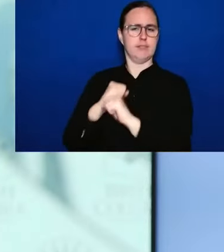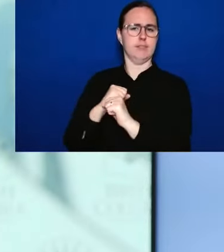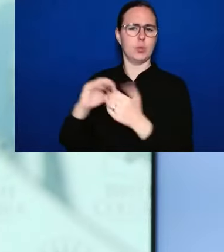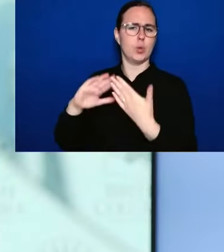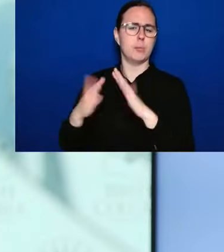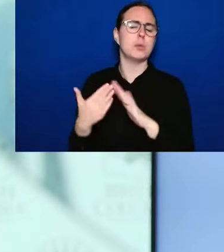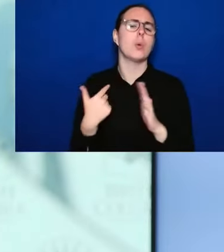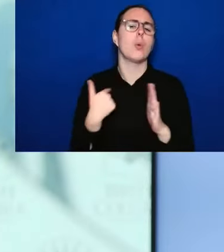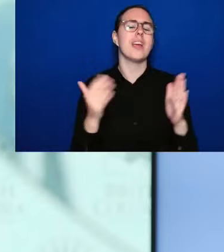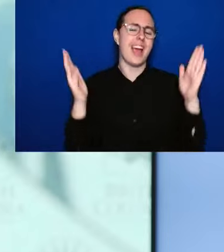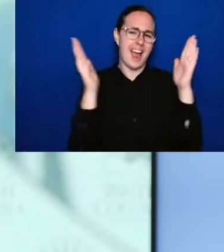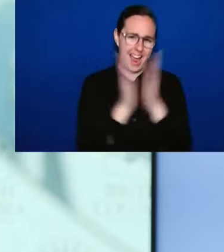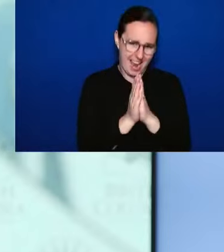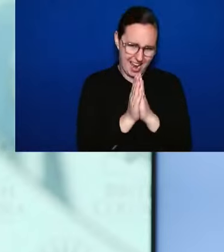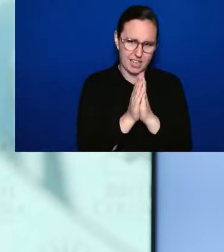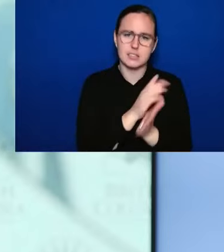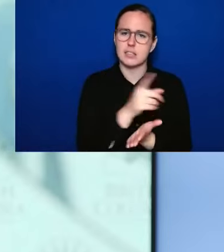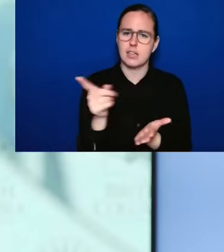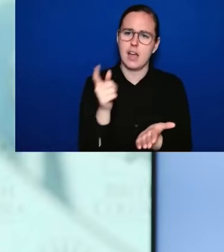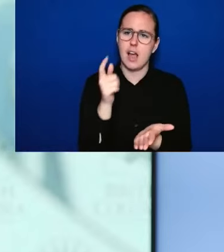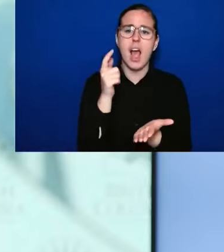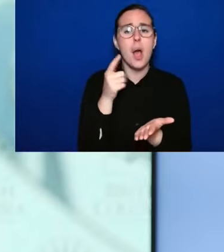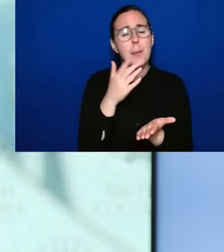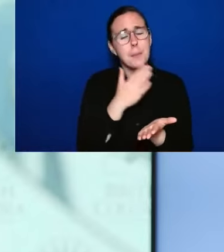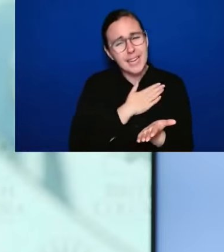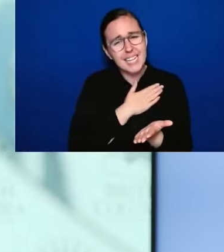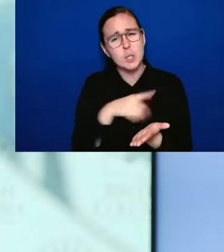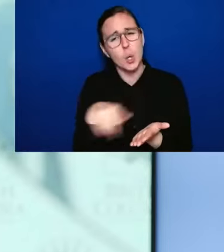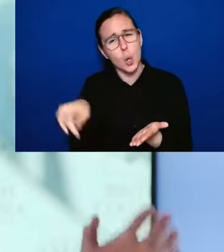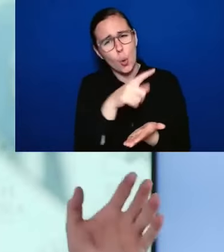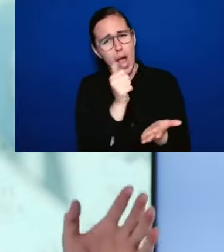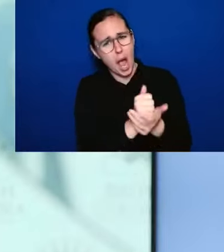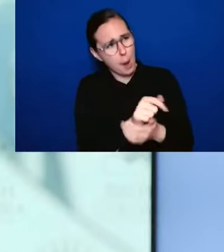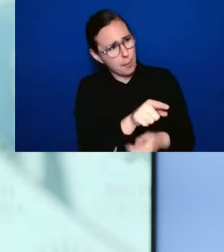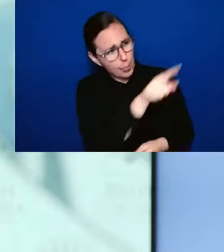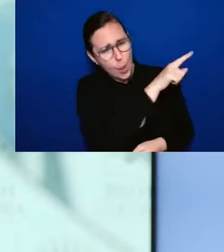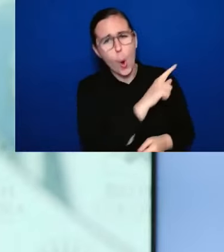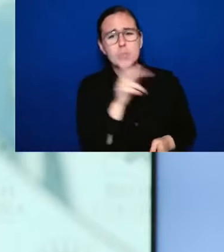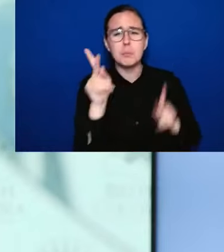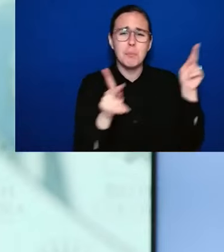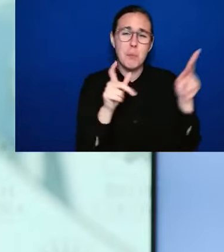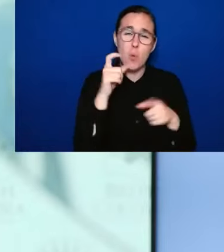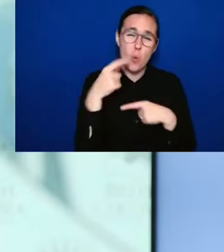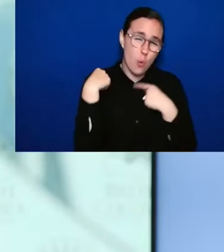and a half years and how continuing to do so. Producing